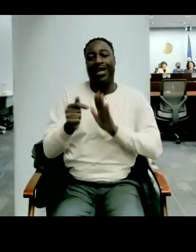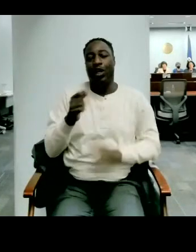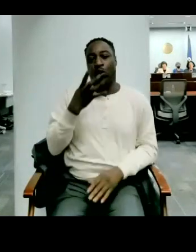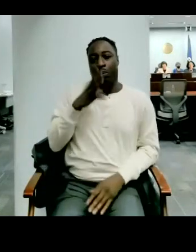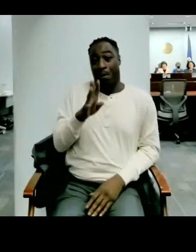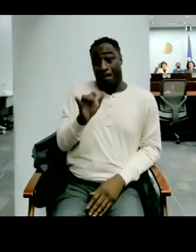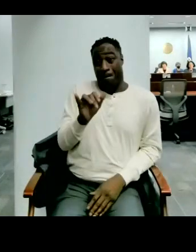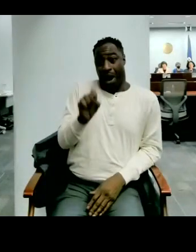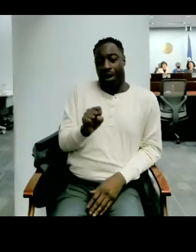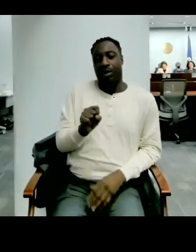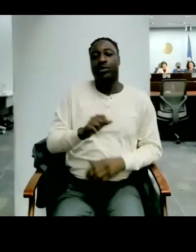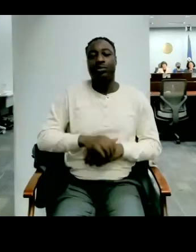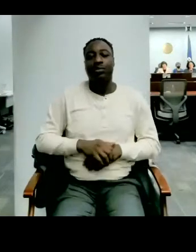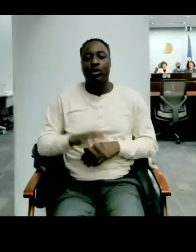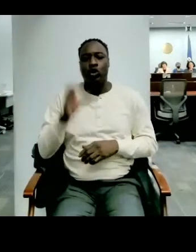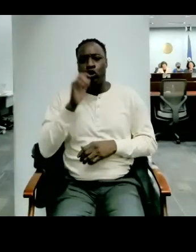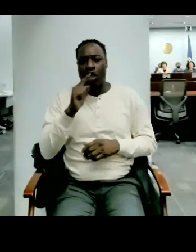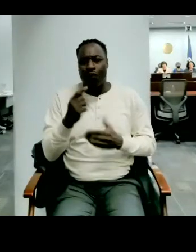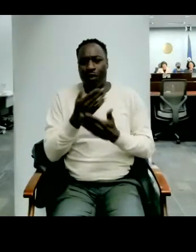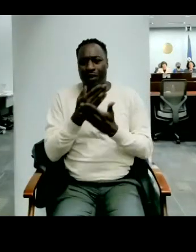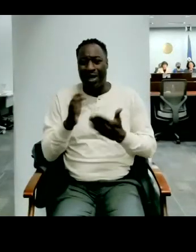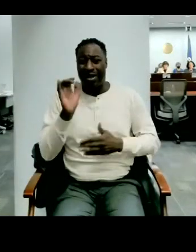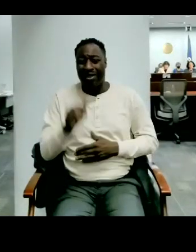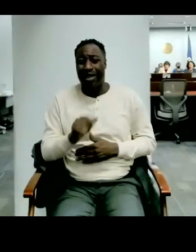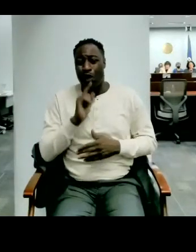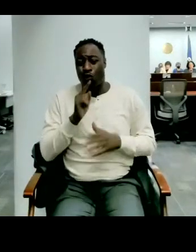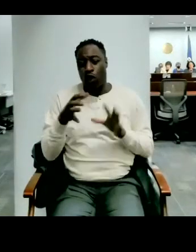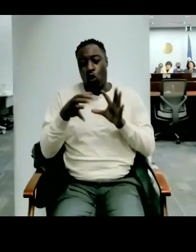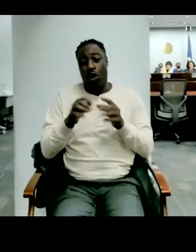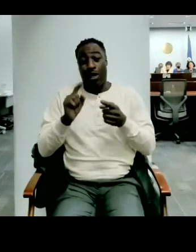They search for indicators that supposedly correlate to job performance,